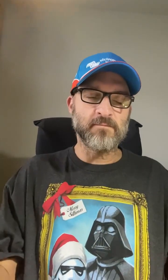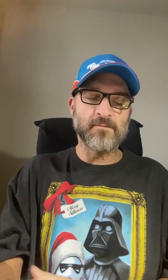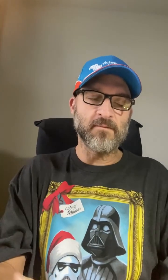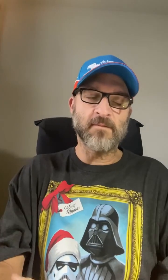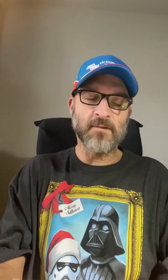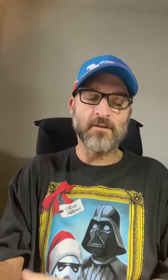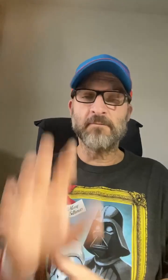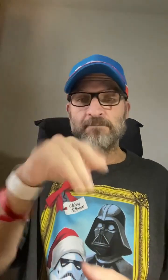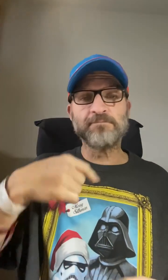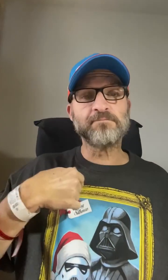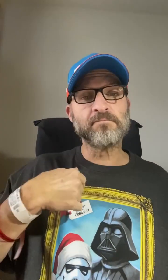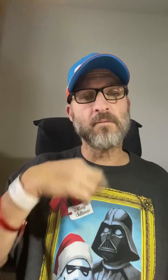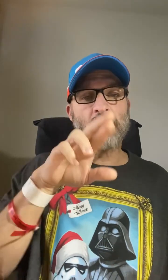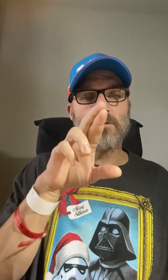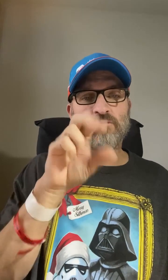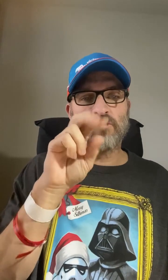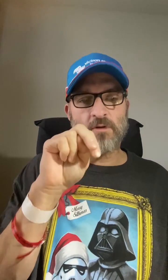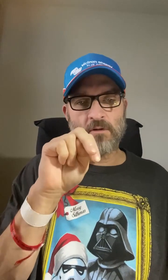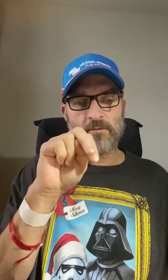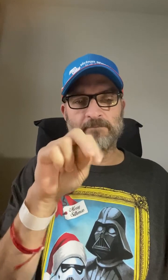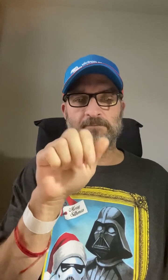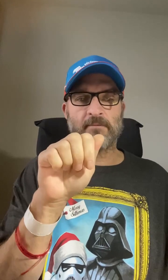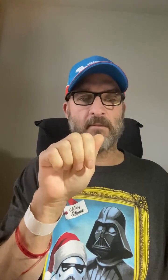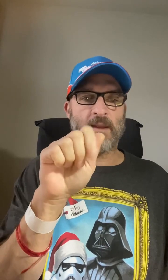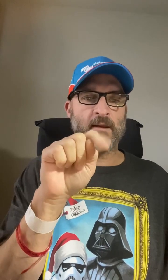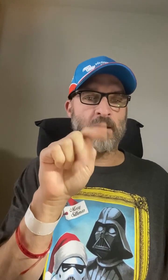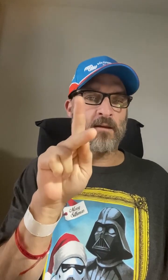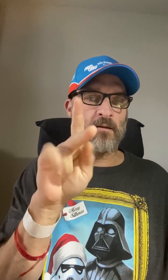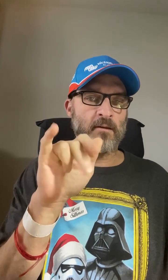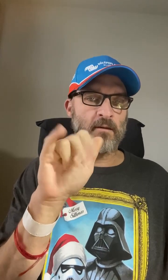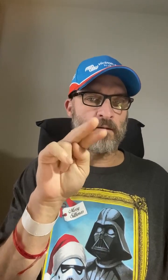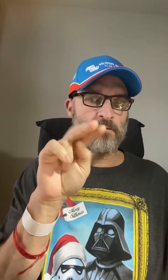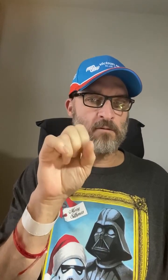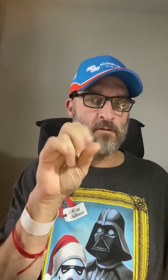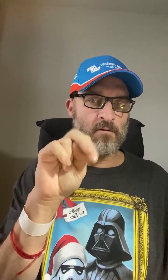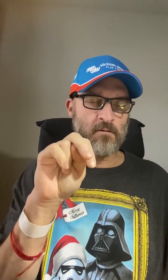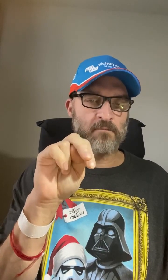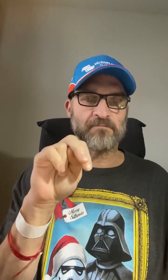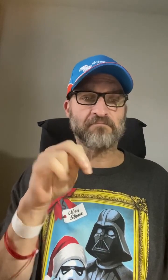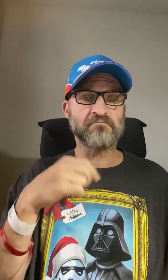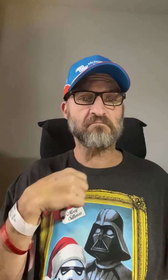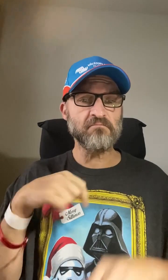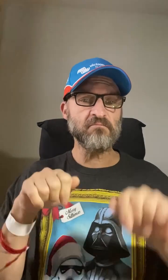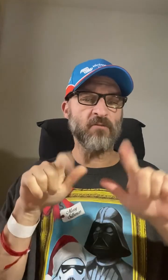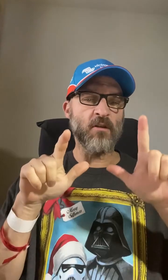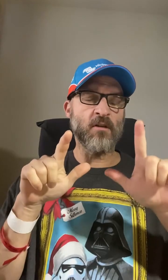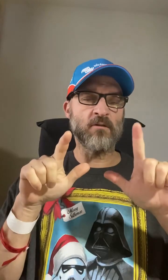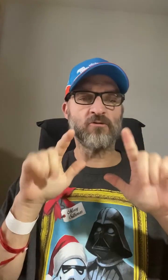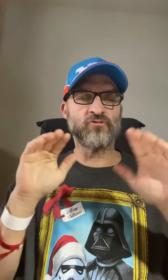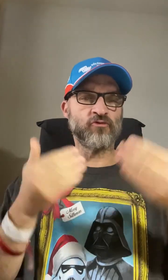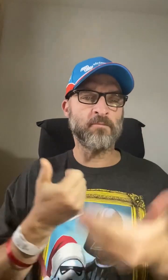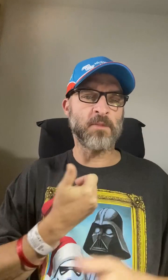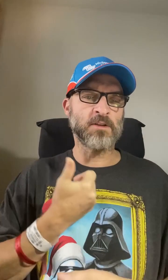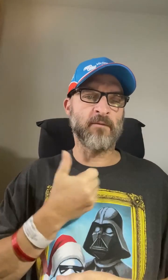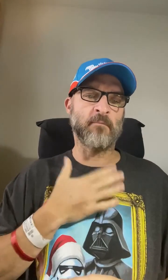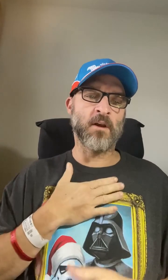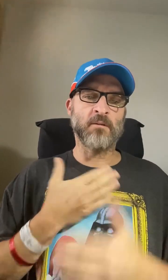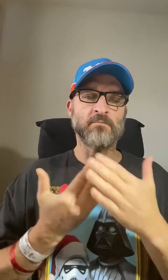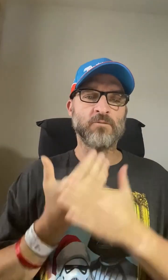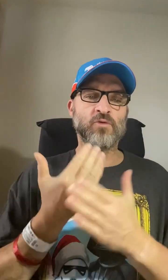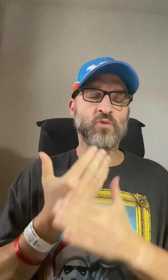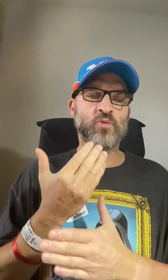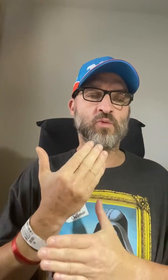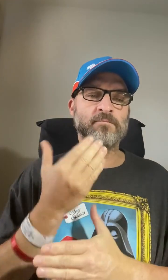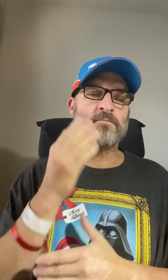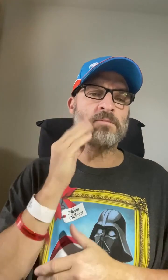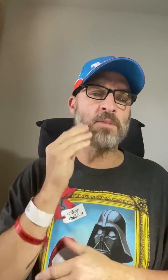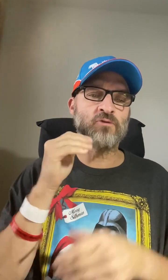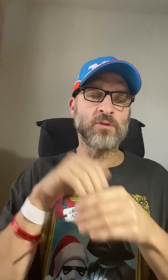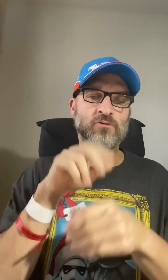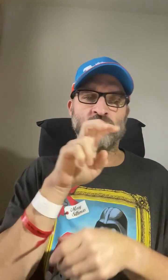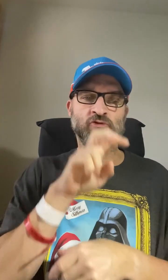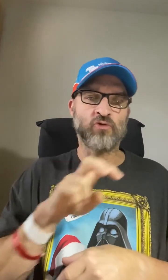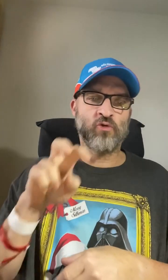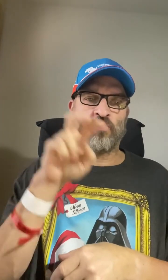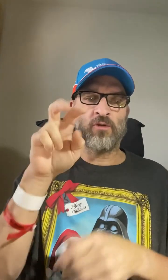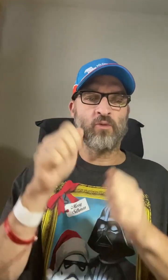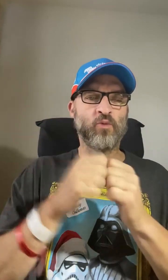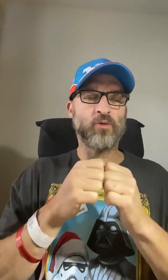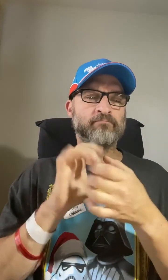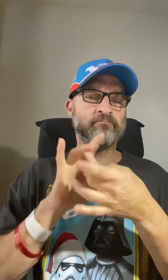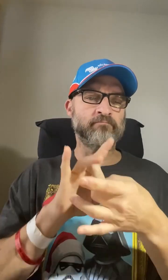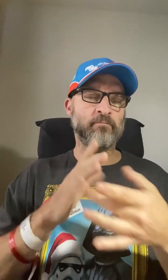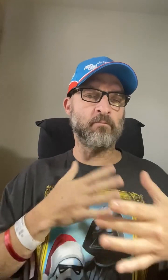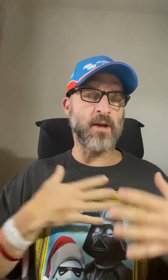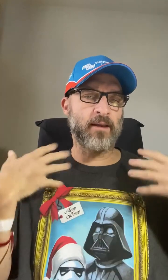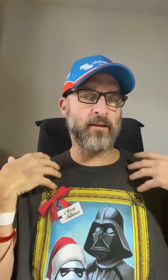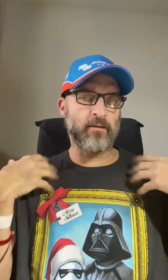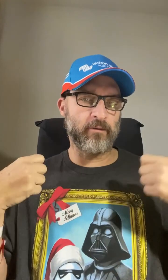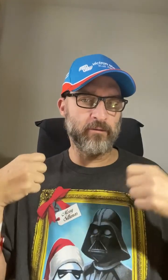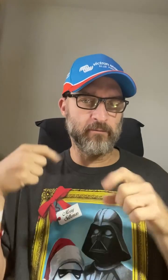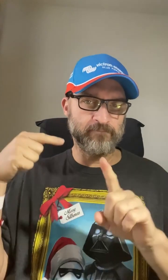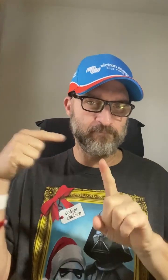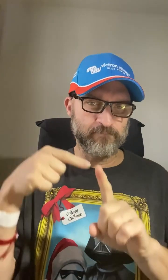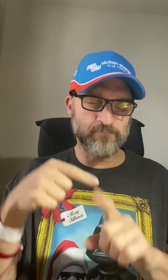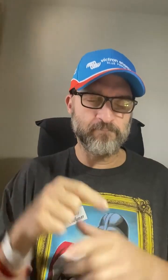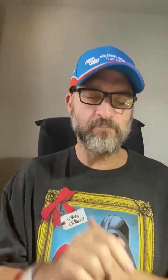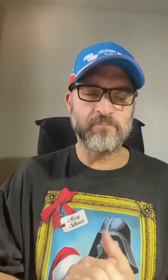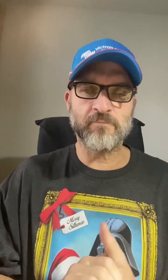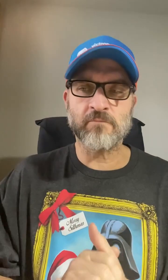Anyway.... I'm Ron Atkinson. I'm vlogging to introduce myself and my new experience in this journey with my health.